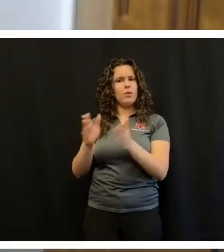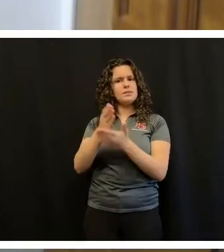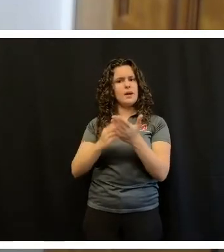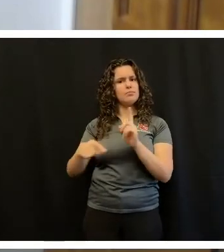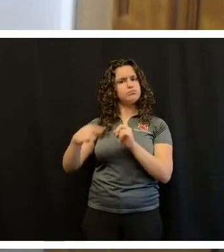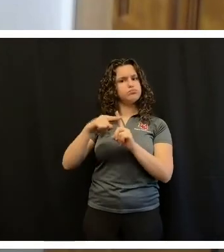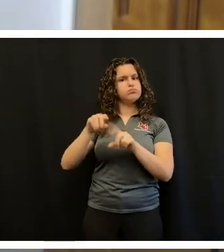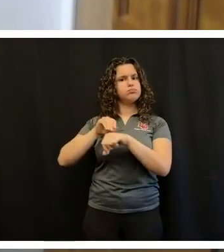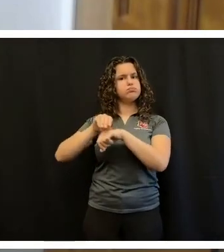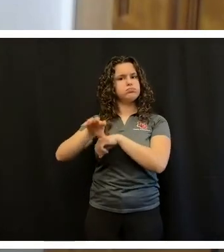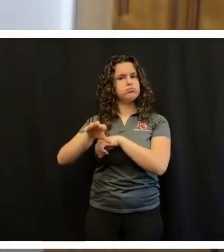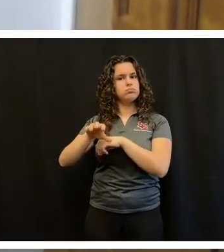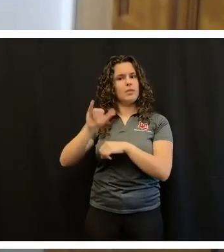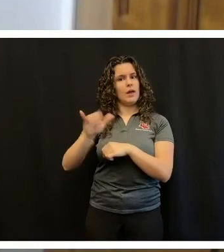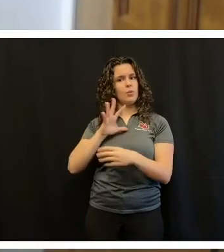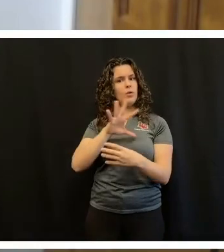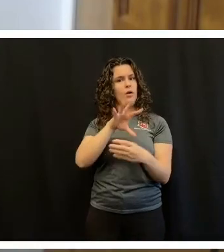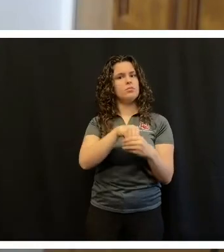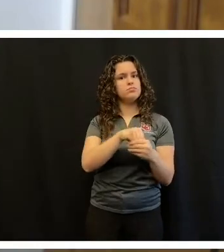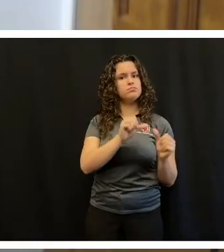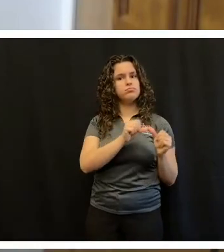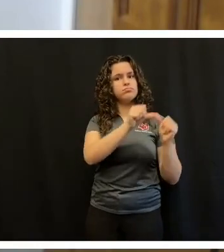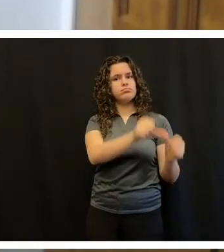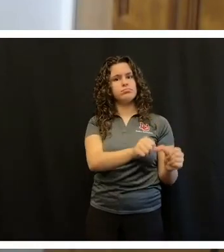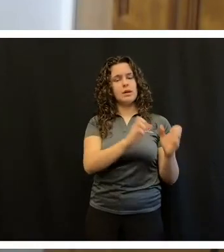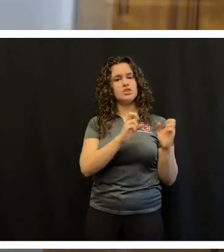of the educational platform. Do you want to comment on that?